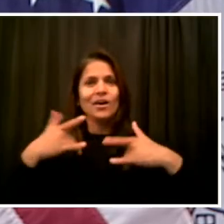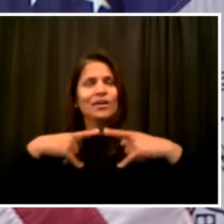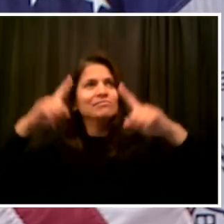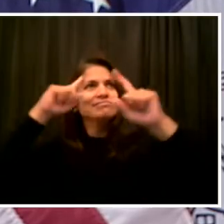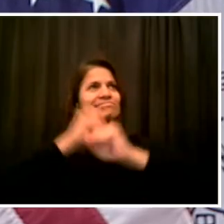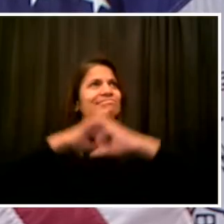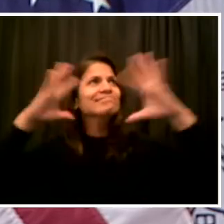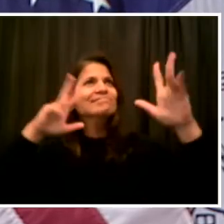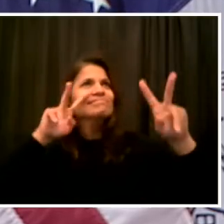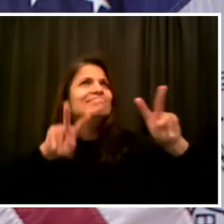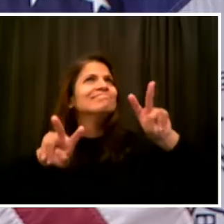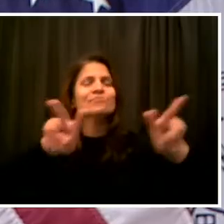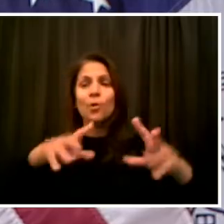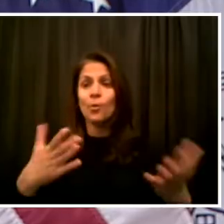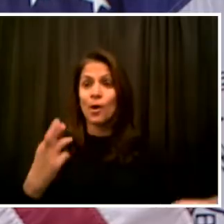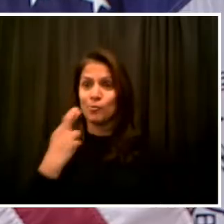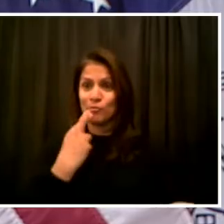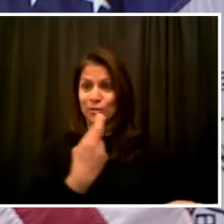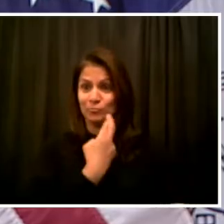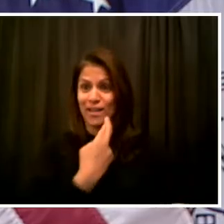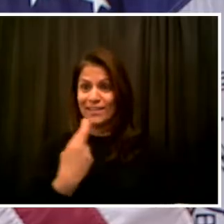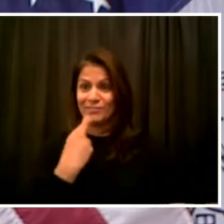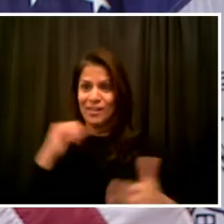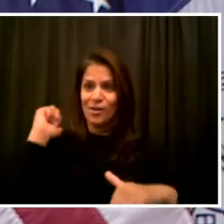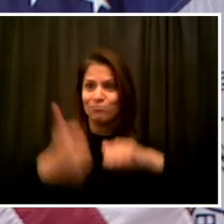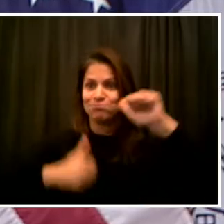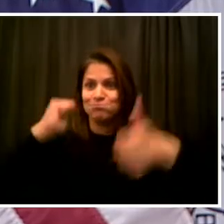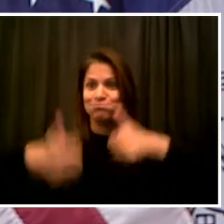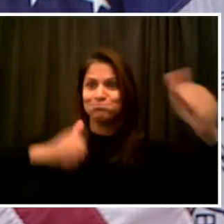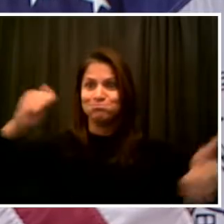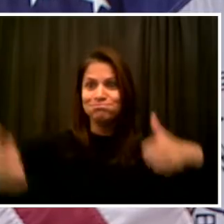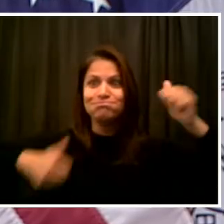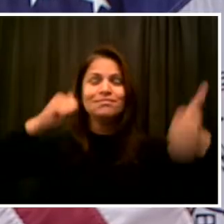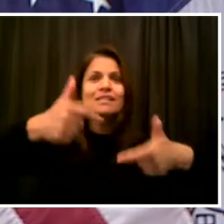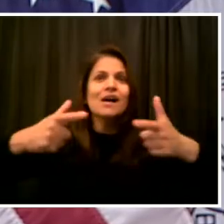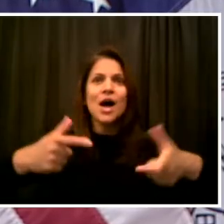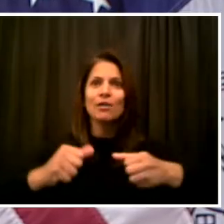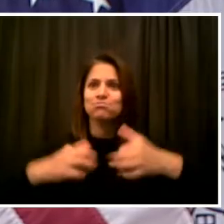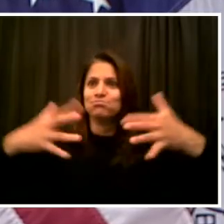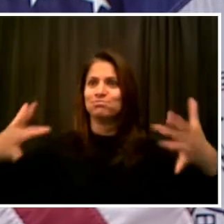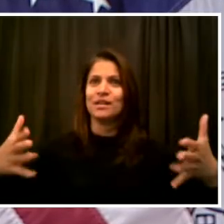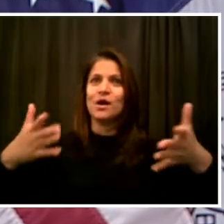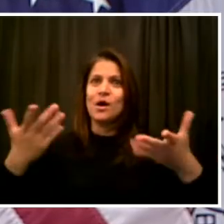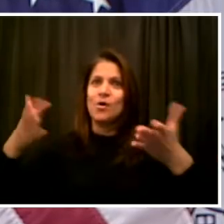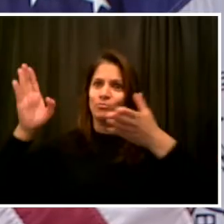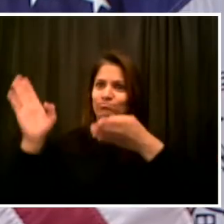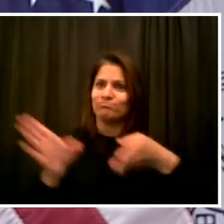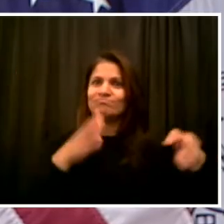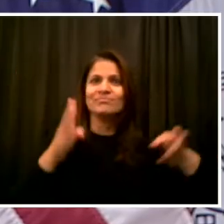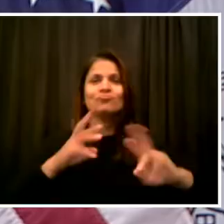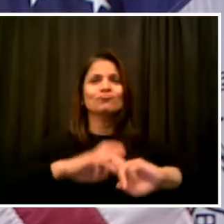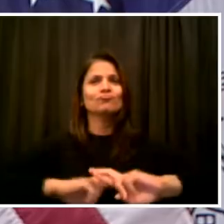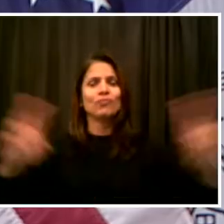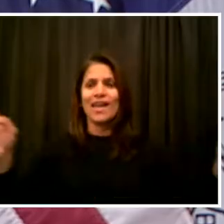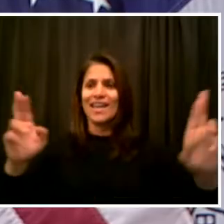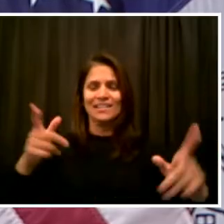RESTAURANT OWNERS